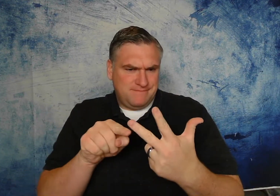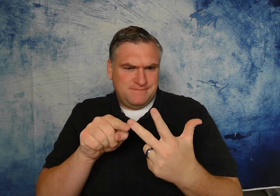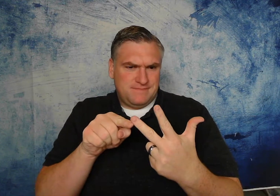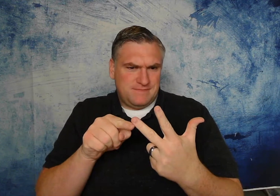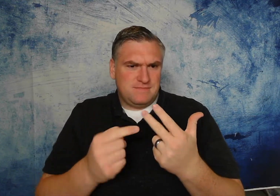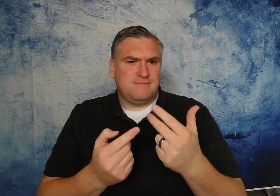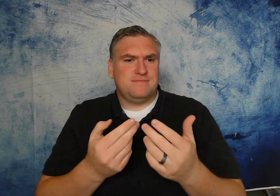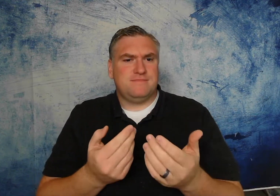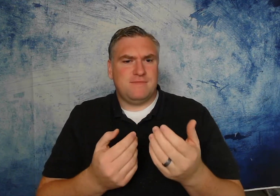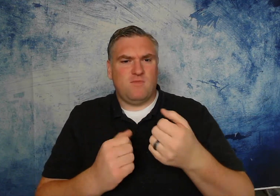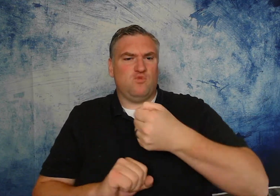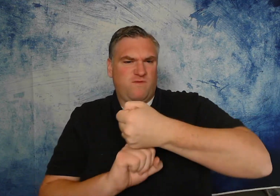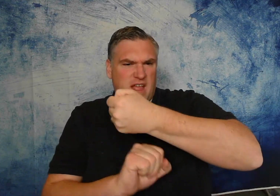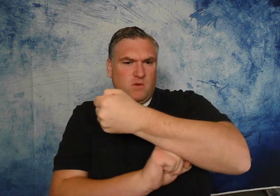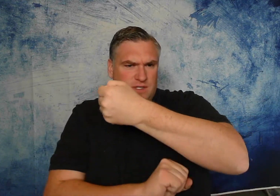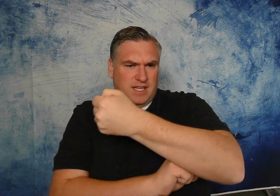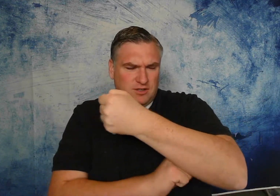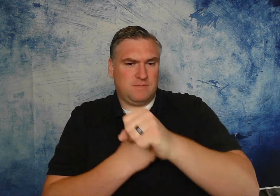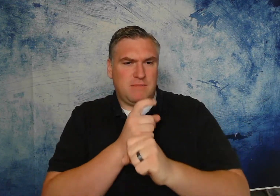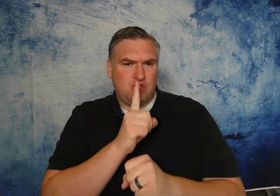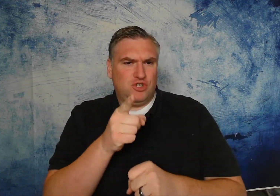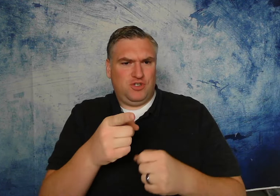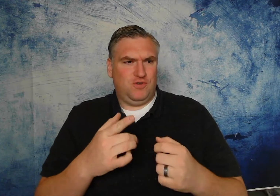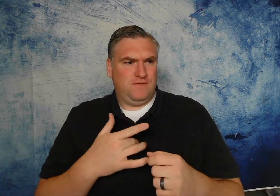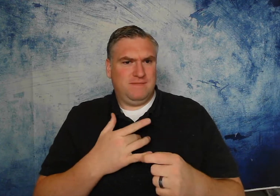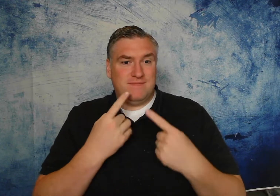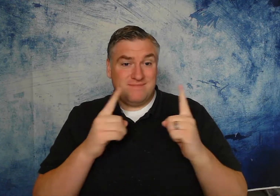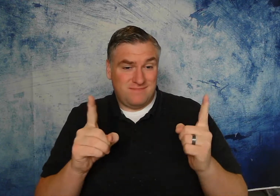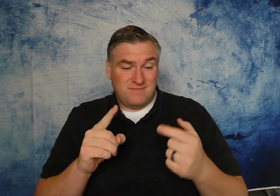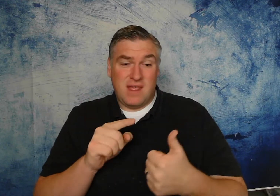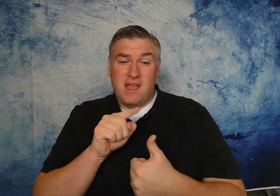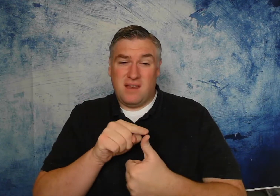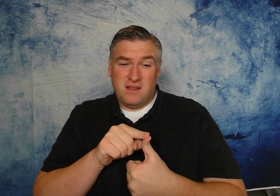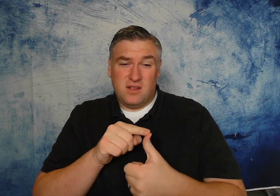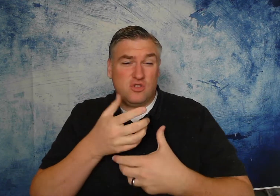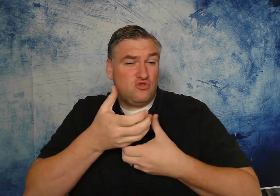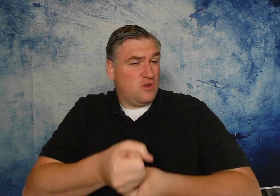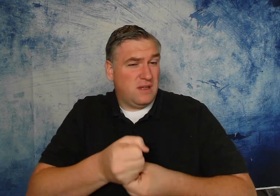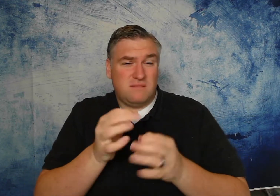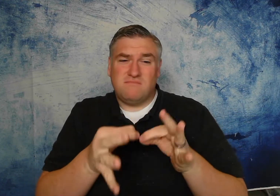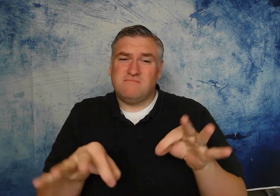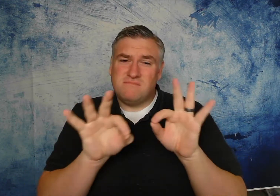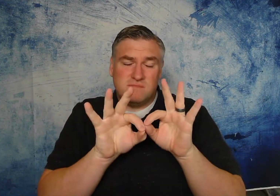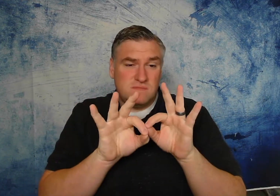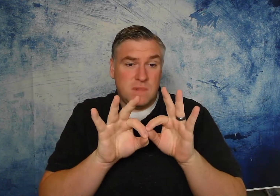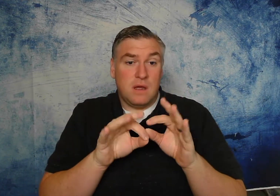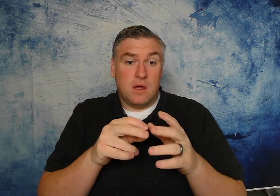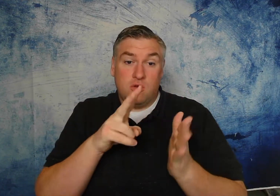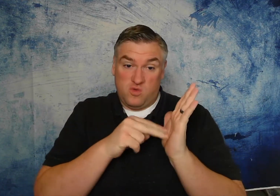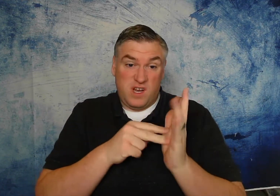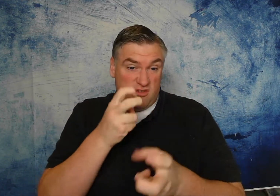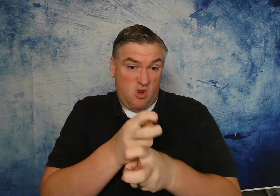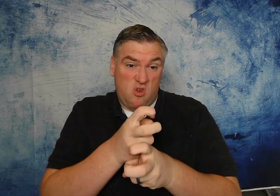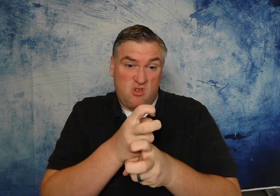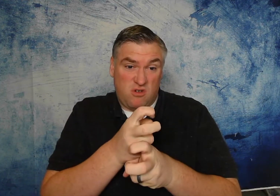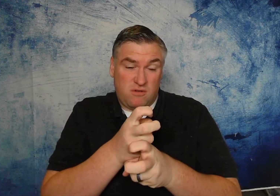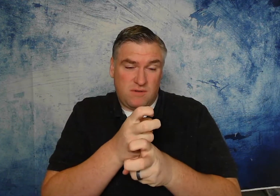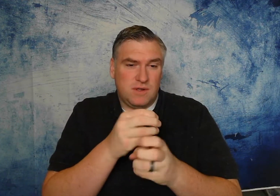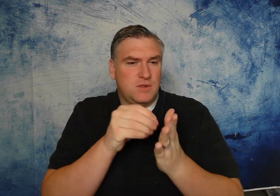these three foundational ideas make sure that we feel successful. That trusting relationship is